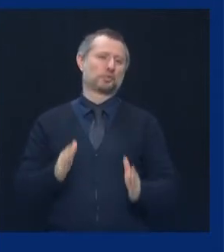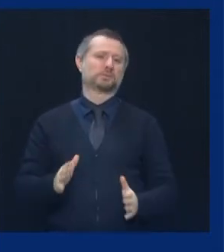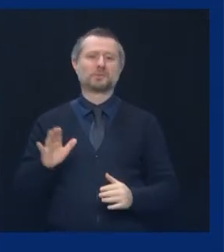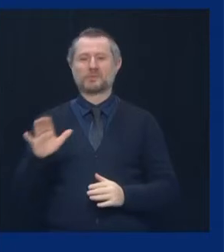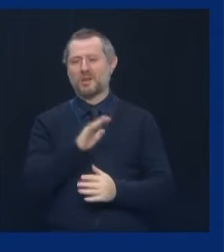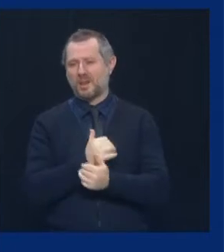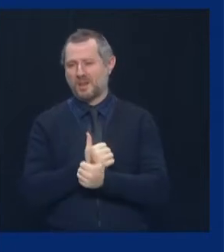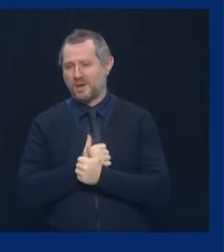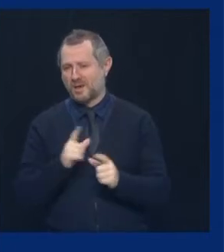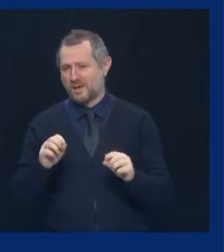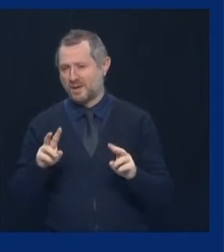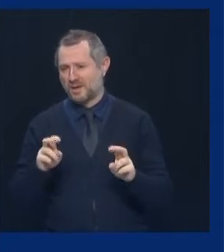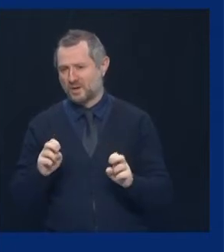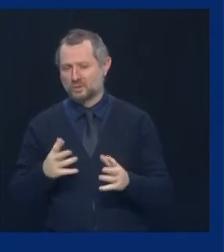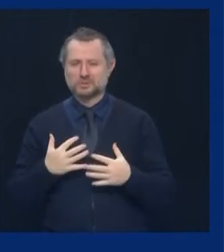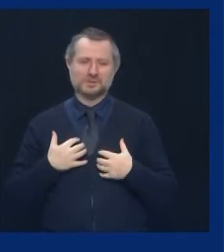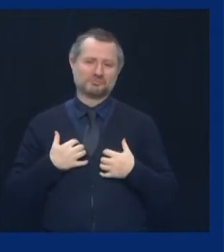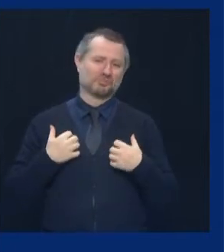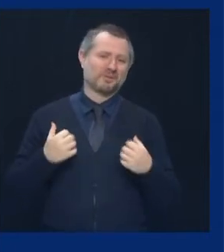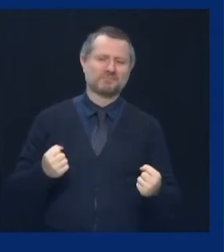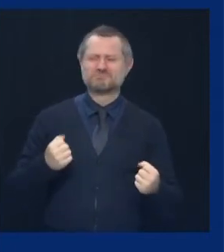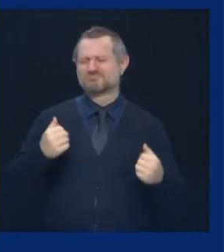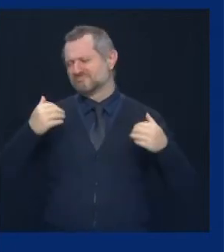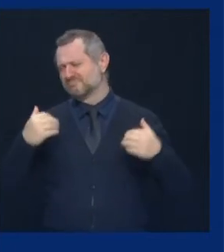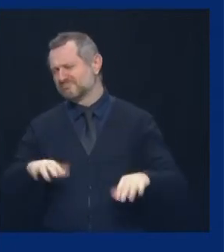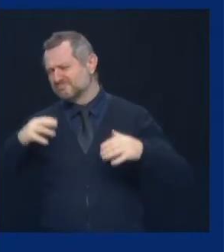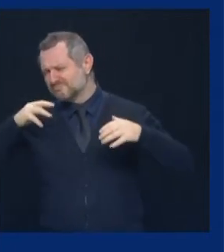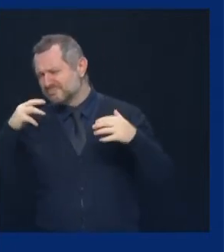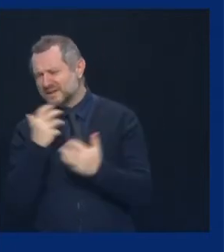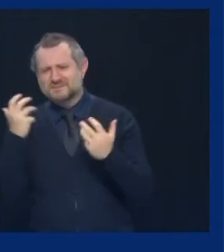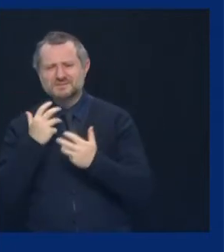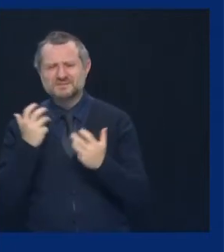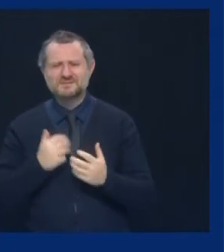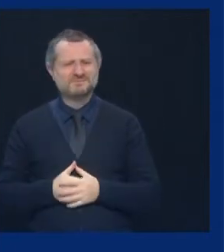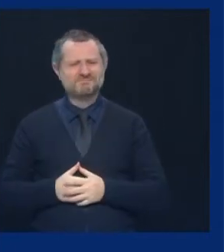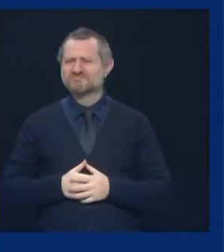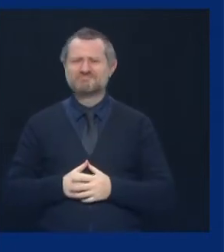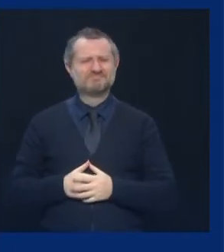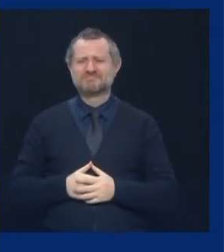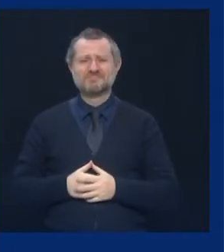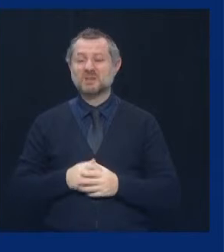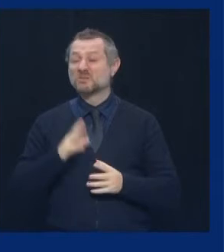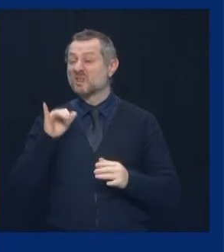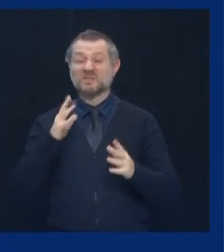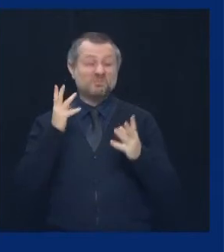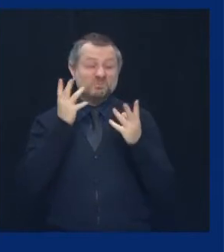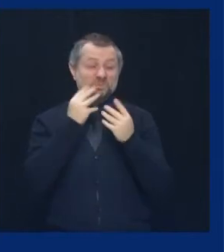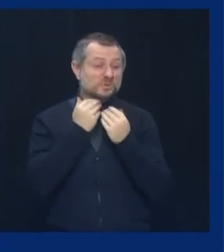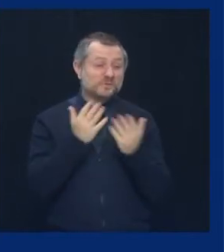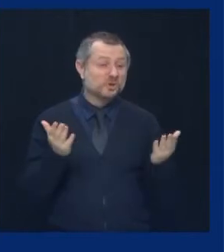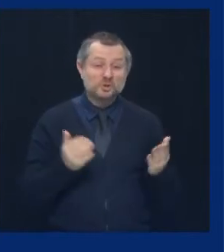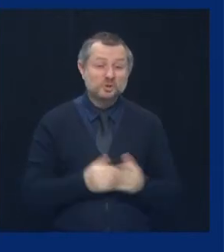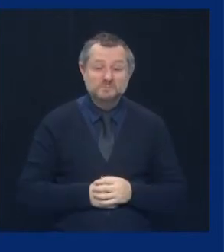NEW YORKERS DID THAT. THE LOVE OF NEW YORKERS DID THAT. THE HEROISM OF NEW YORKERS DID